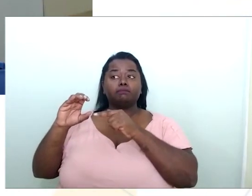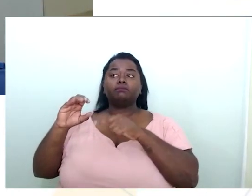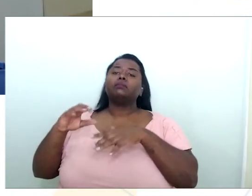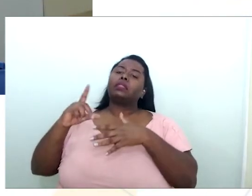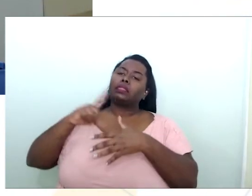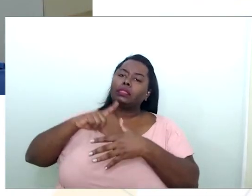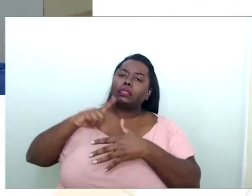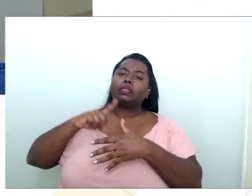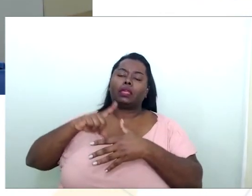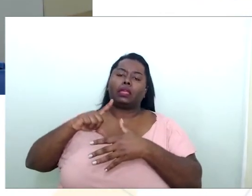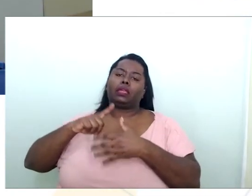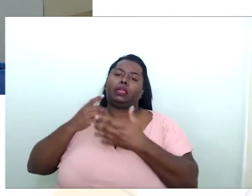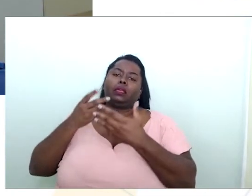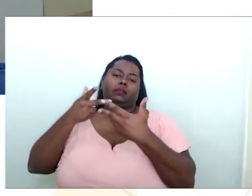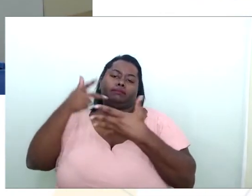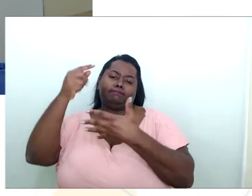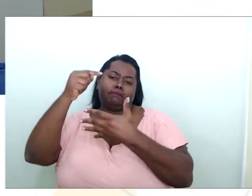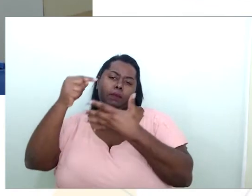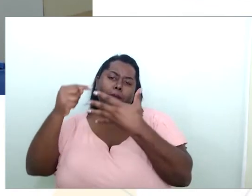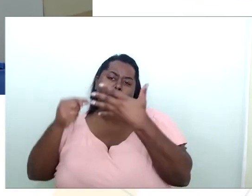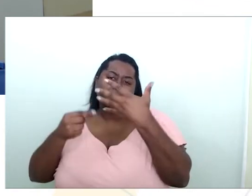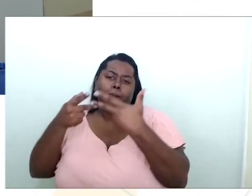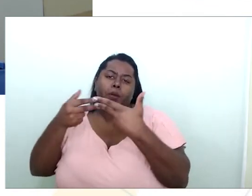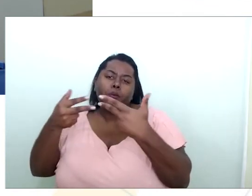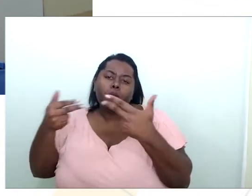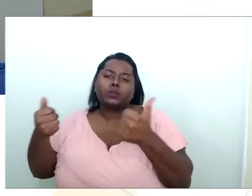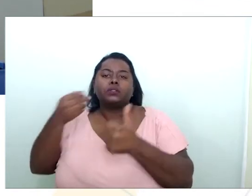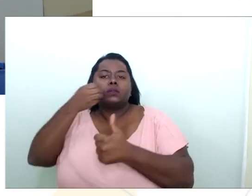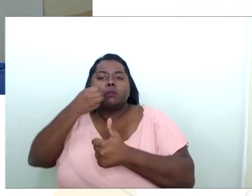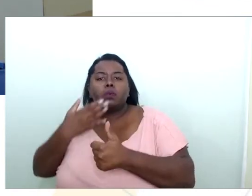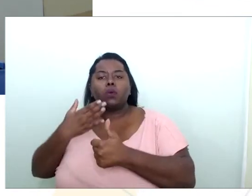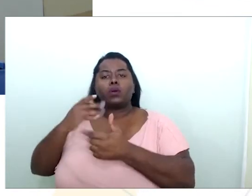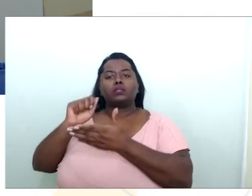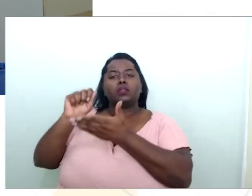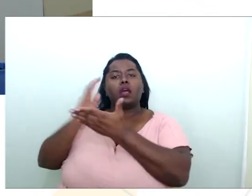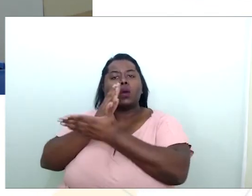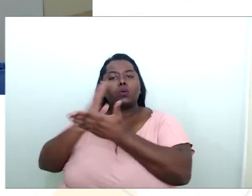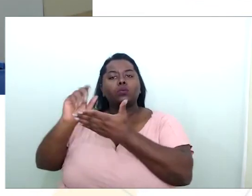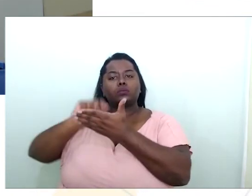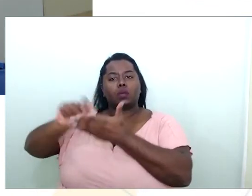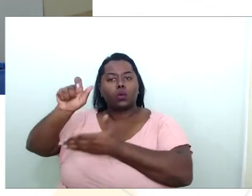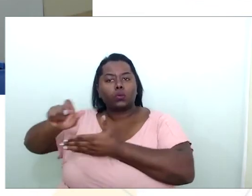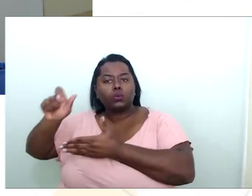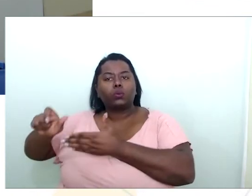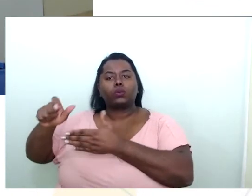good intention that George Siemens and his colleagues were talking about